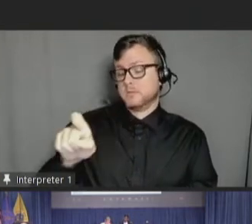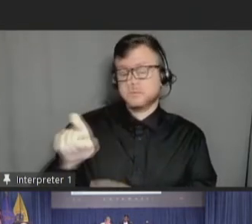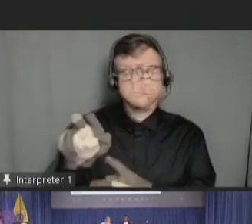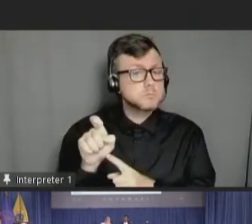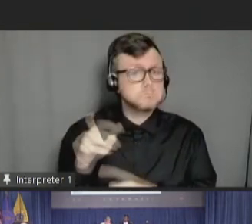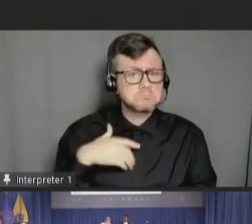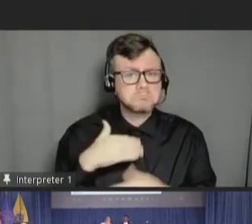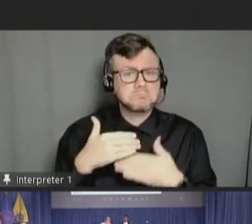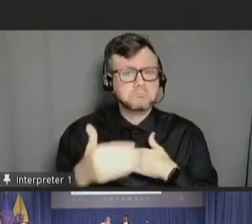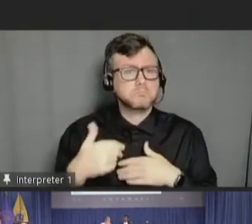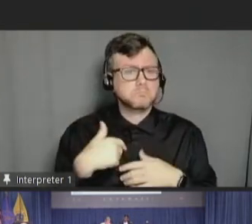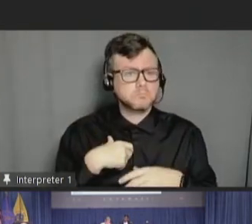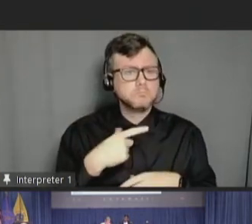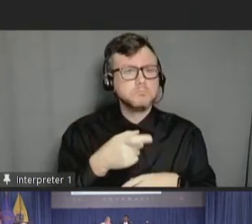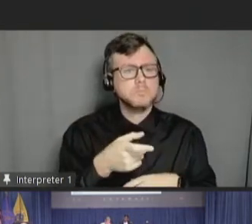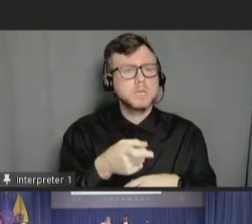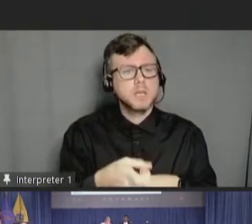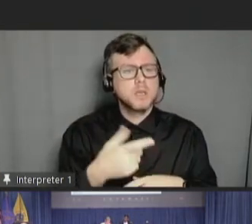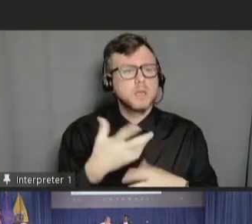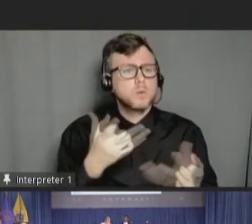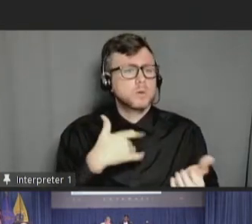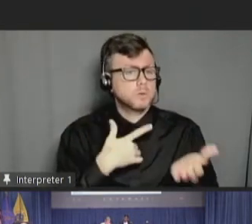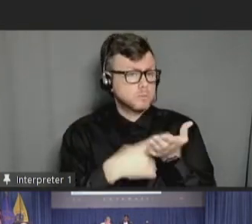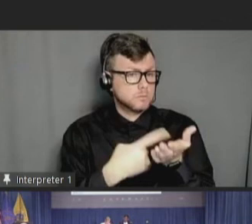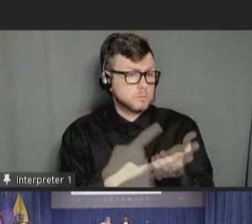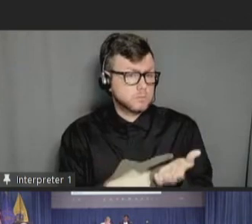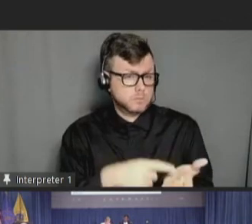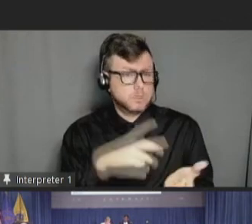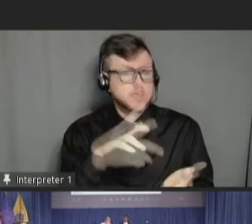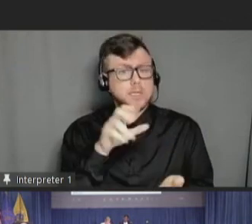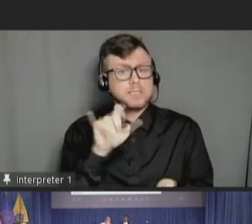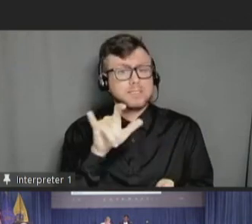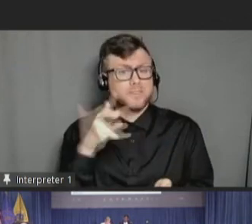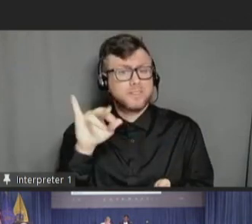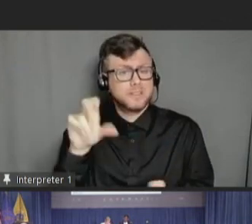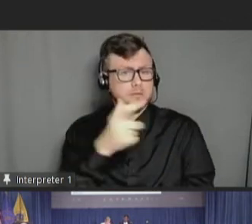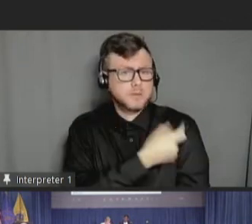throughout my talk, I wish to discuss why syphilis vaccine is needed? What, in my opinion,